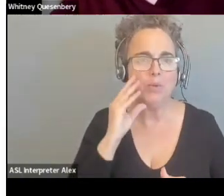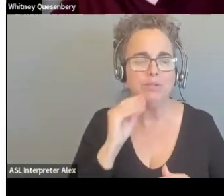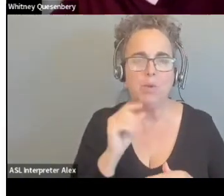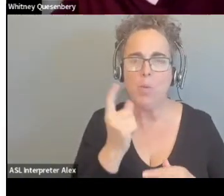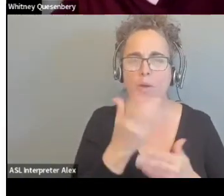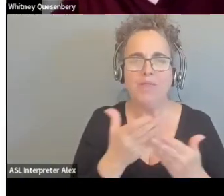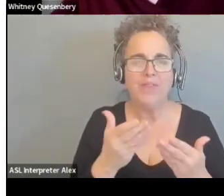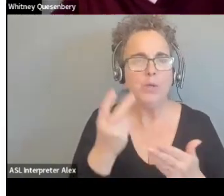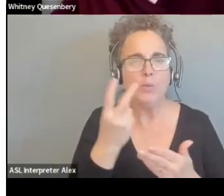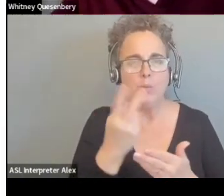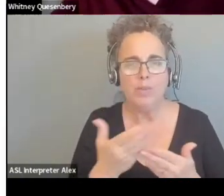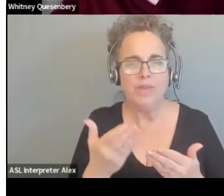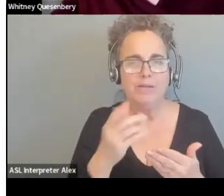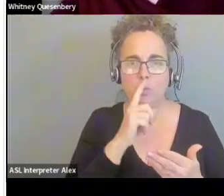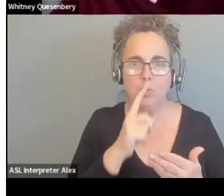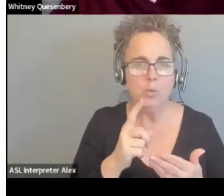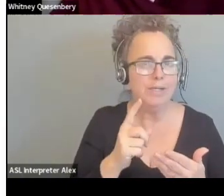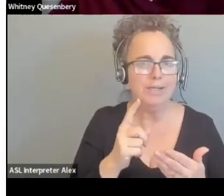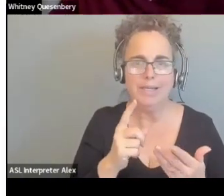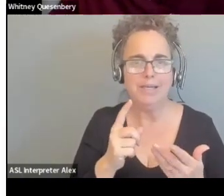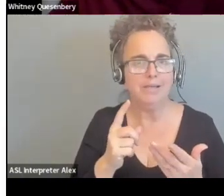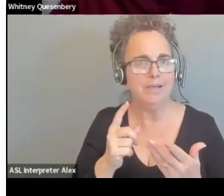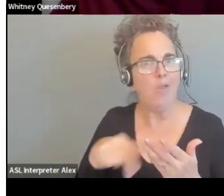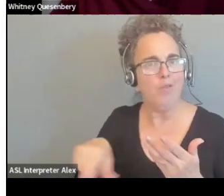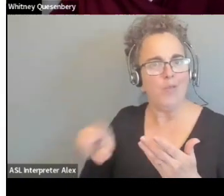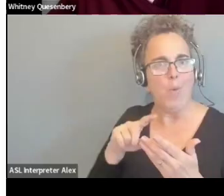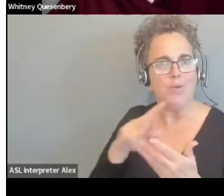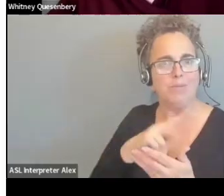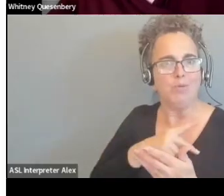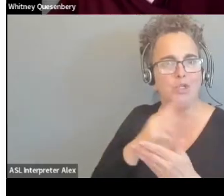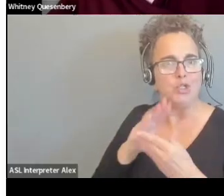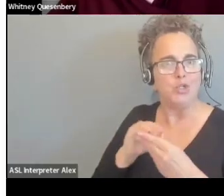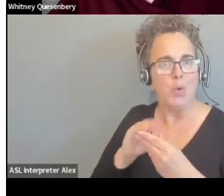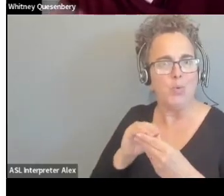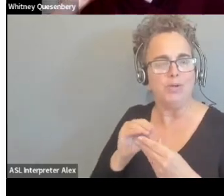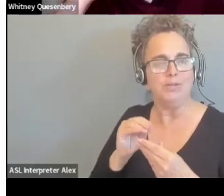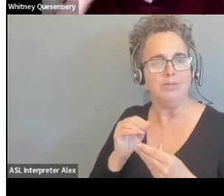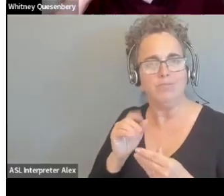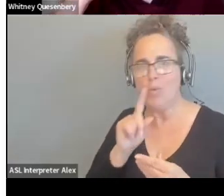or two things that really might delight them if they came into that site and saw it?